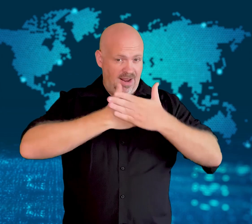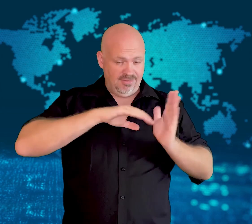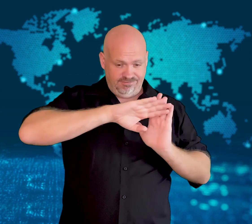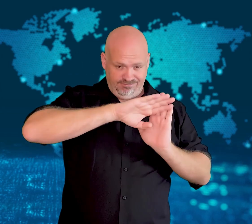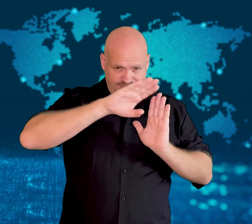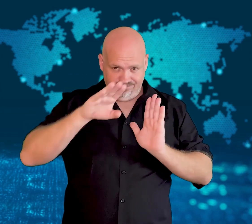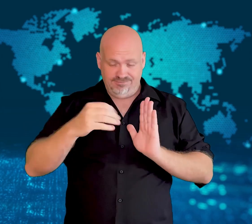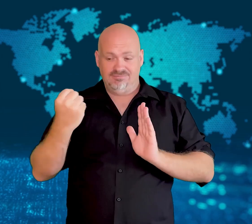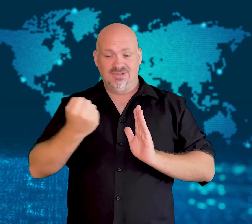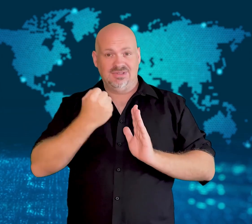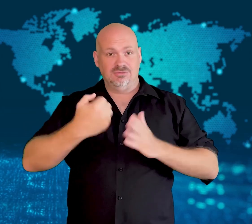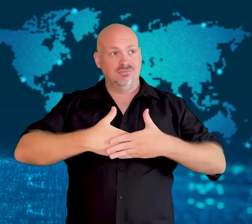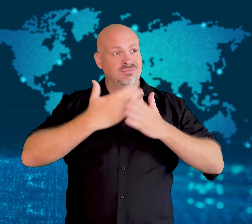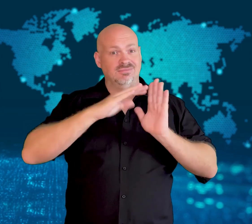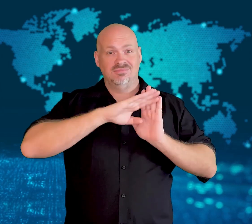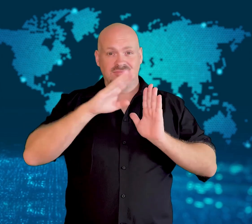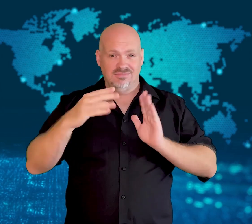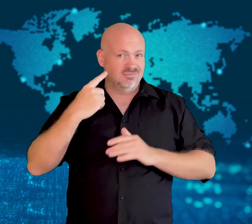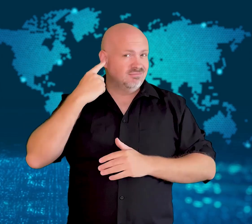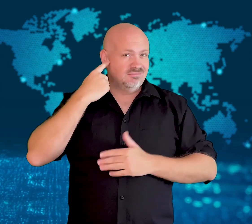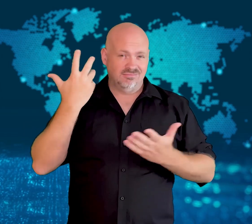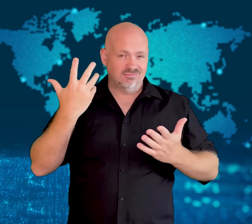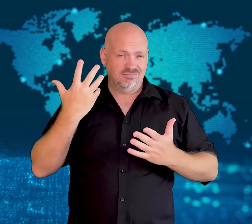on Saturday across southern Israel.